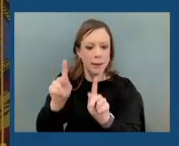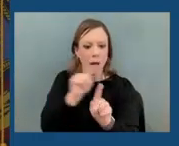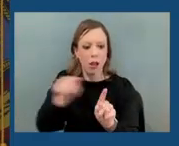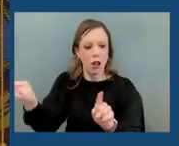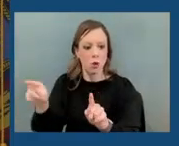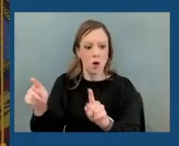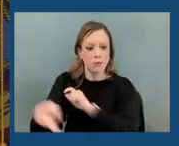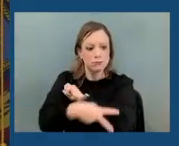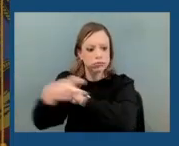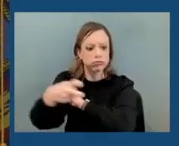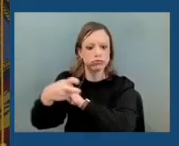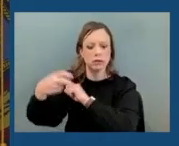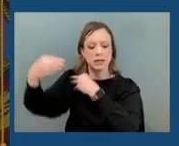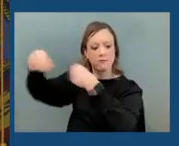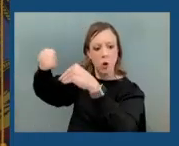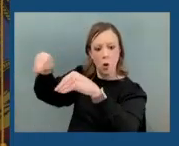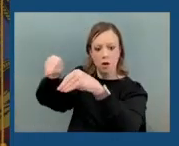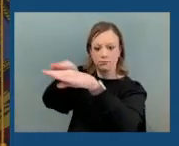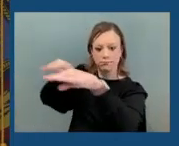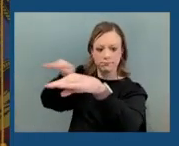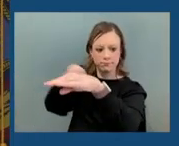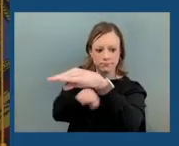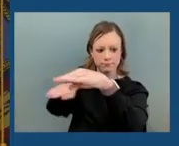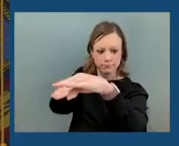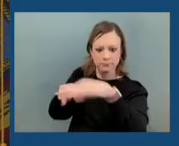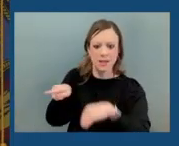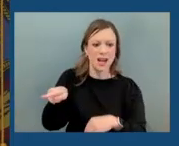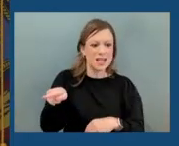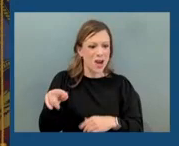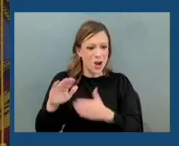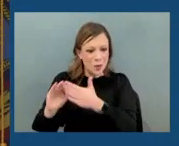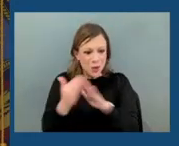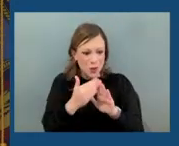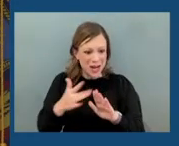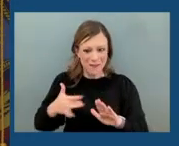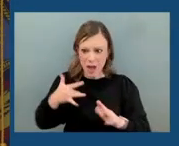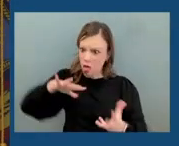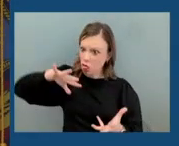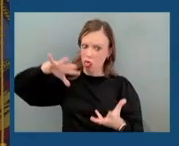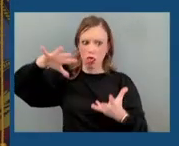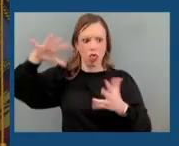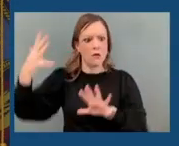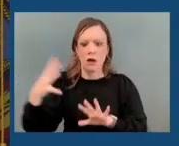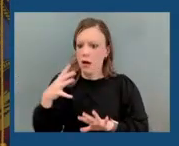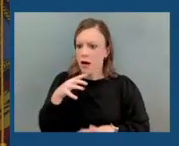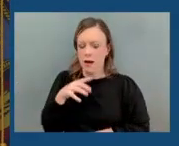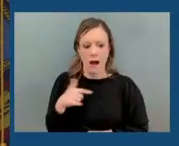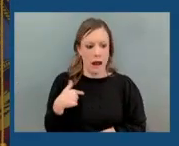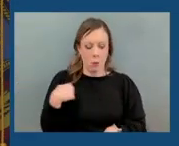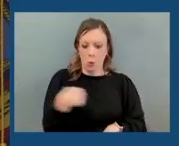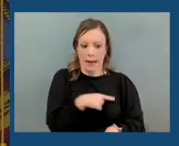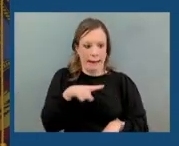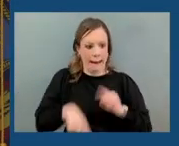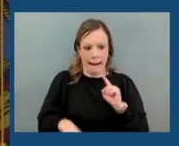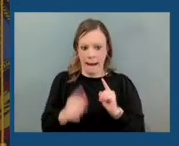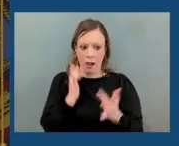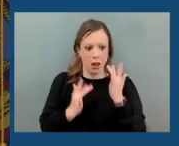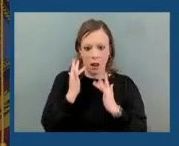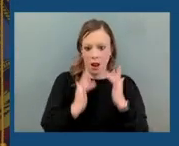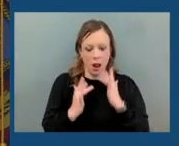our communities because right now it feels like things are out of control, at least in some of them. So these are what we can do for the people of New York. And I know